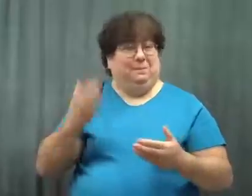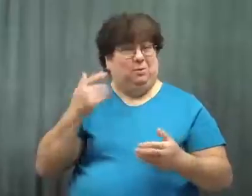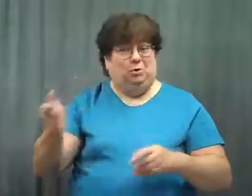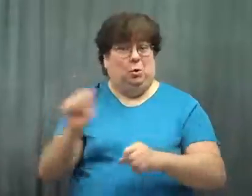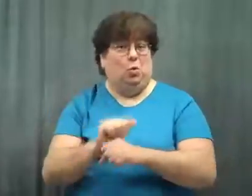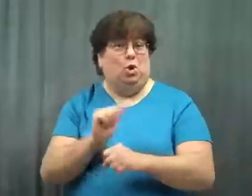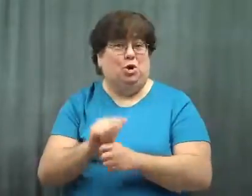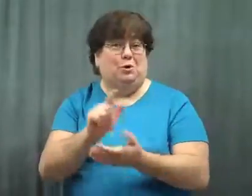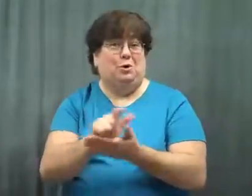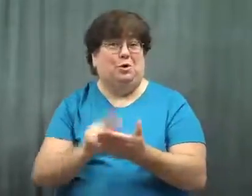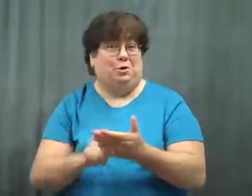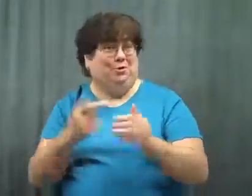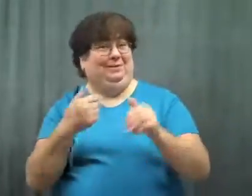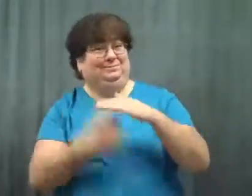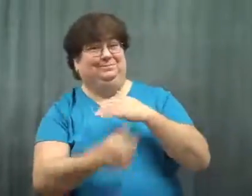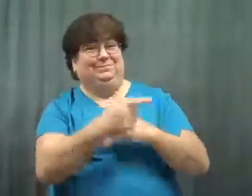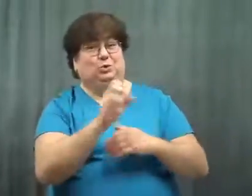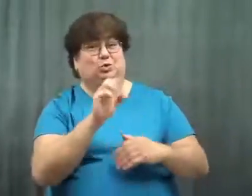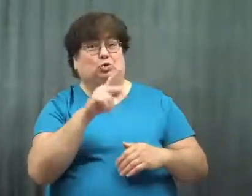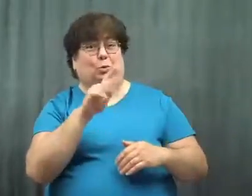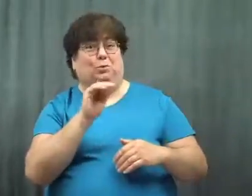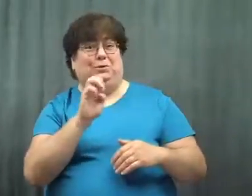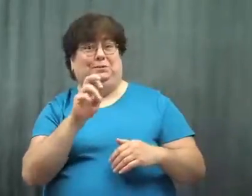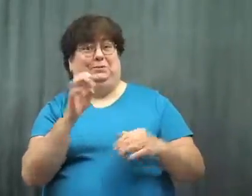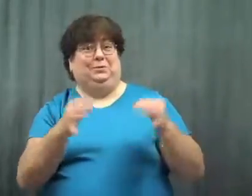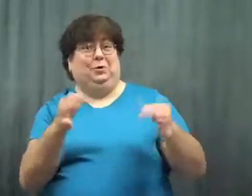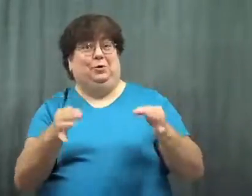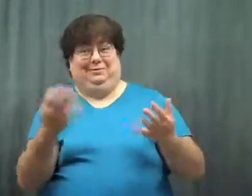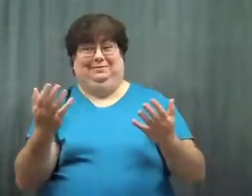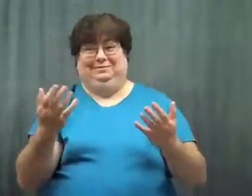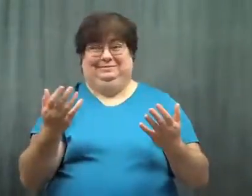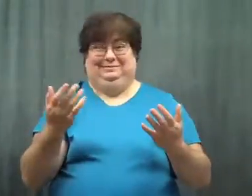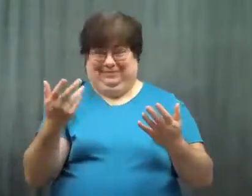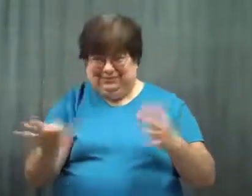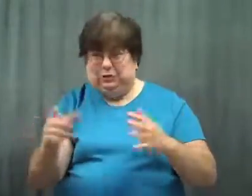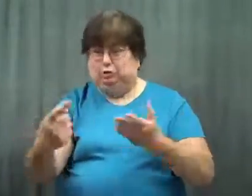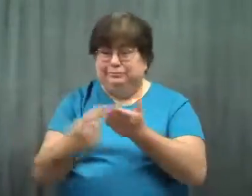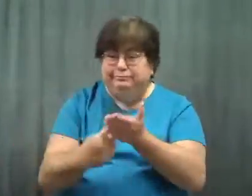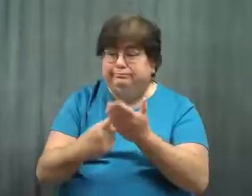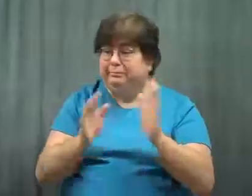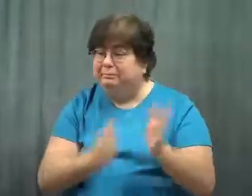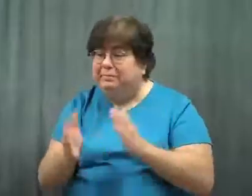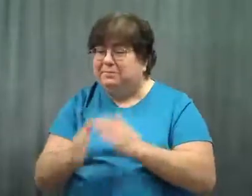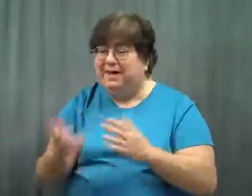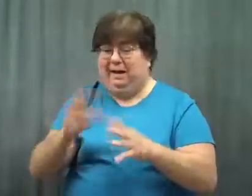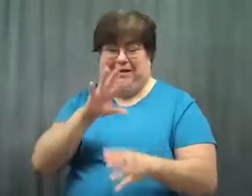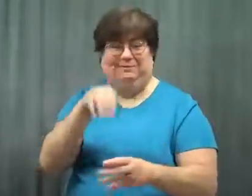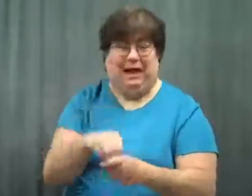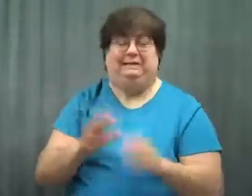If she worked as a lawyer on a case that comes before the court,